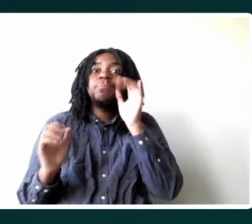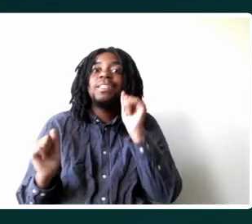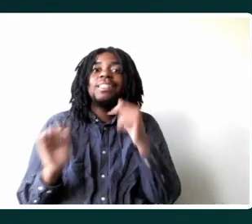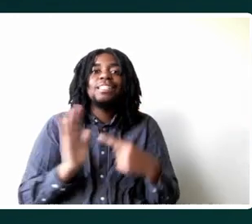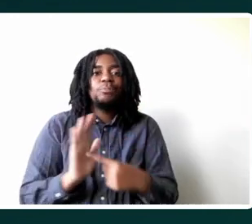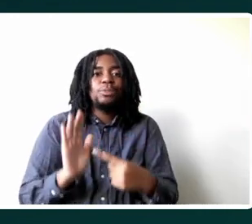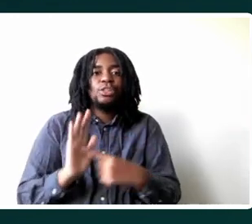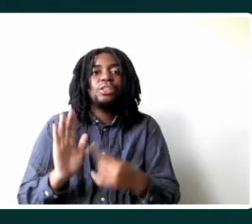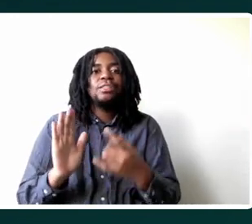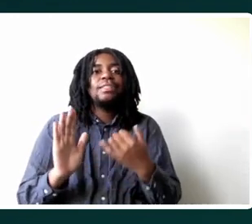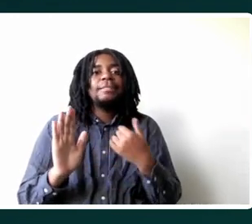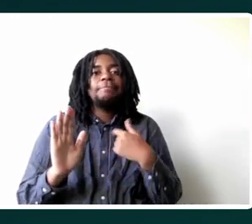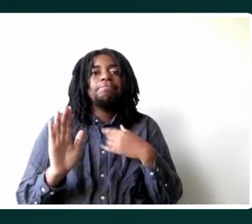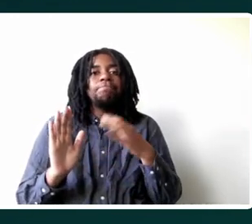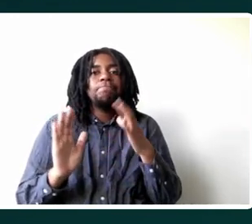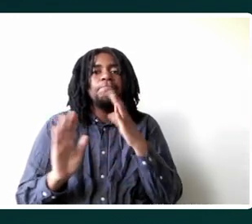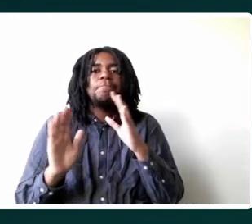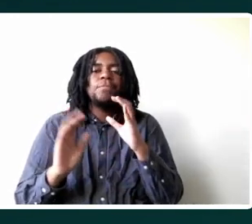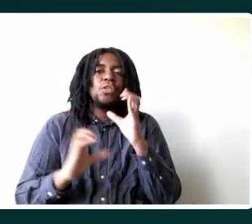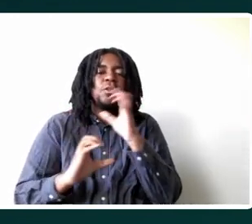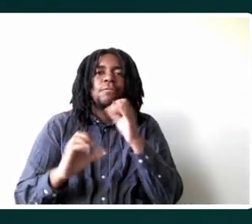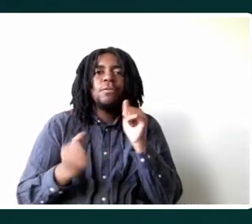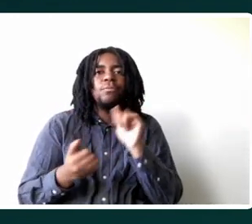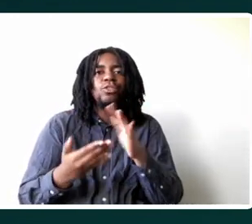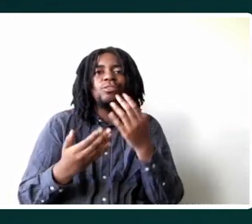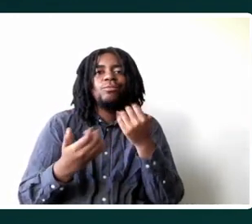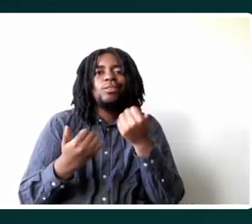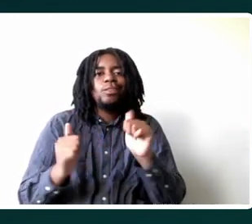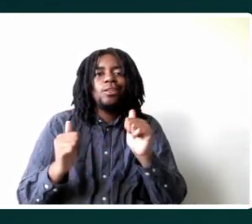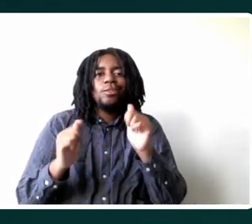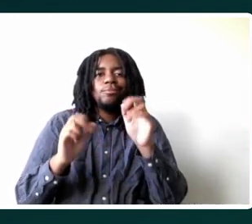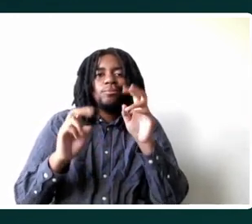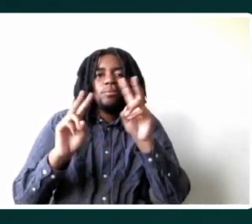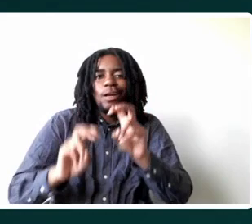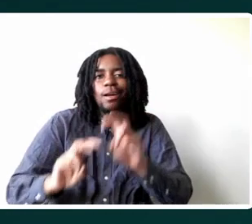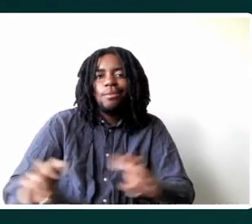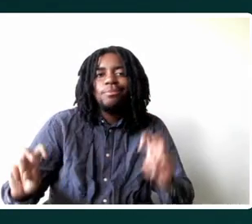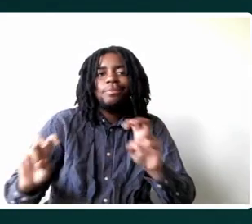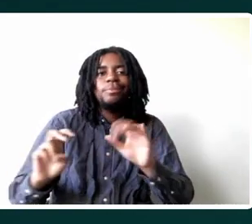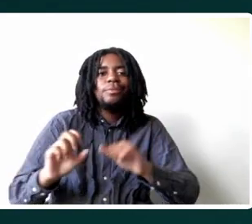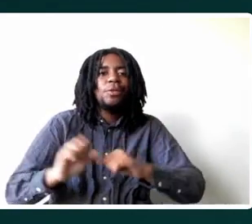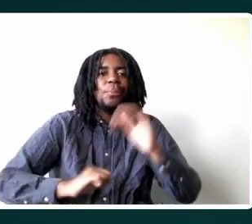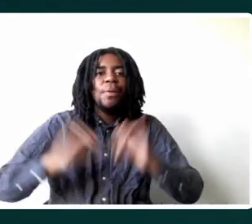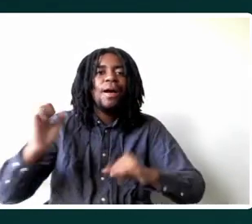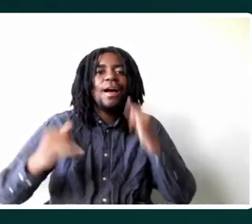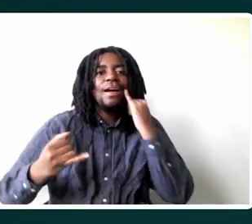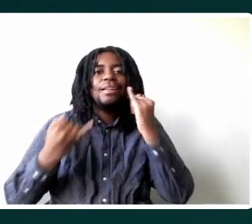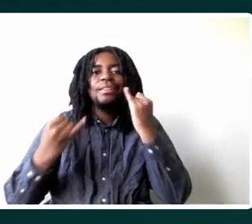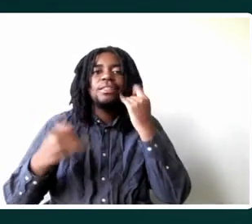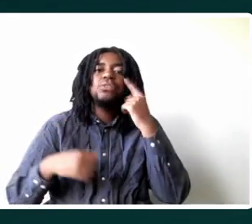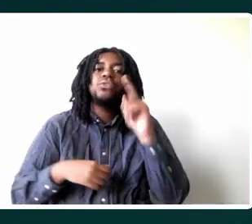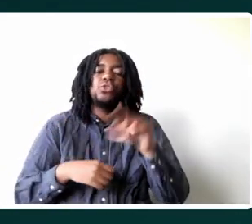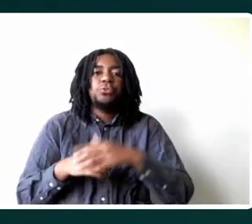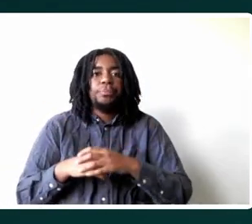of start unpacking ideas for you. As he goes, I'm going to challenge you to listen for evidence of